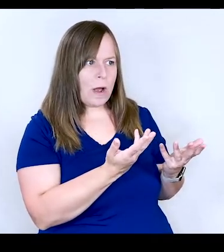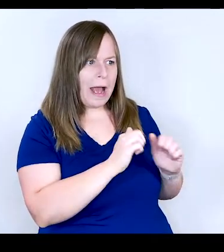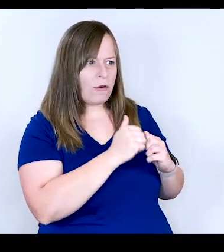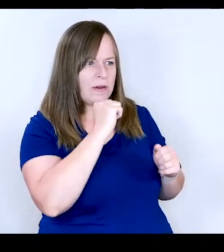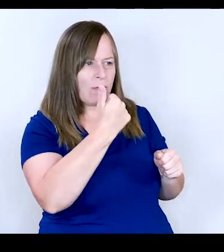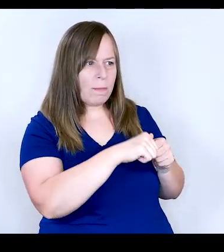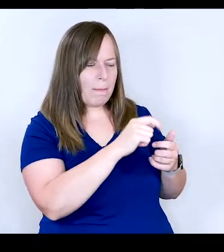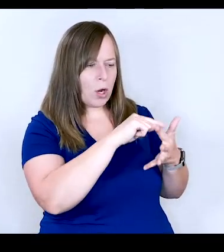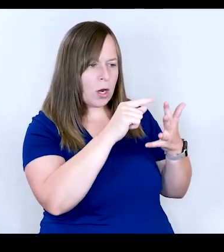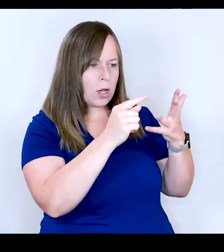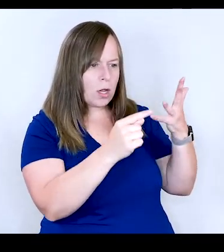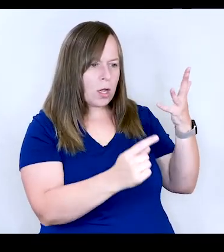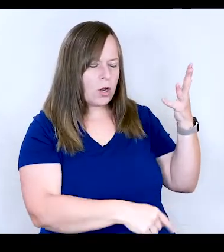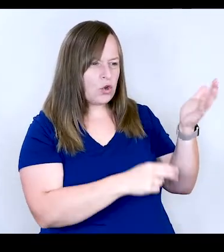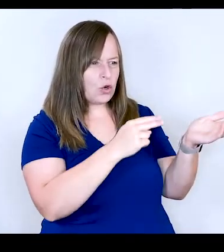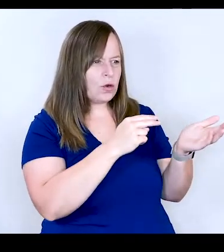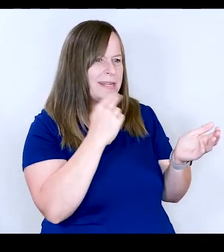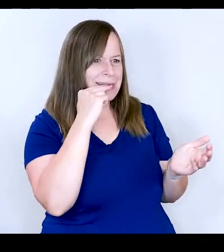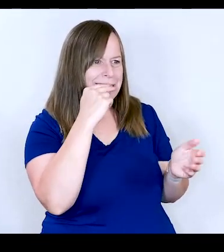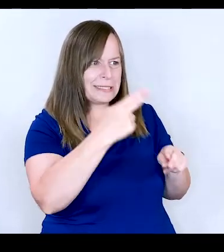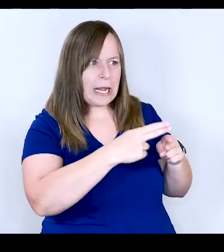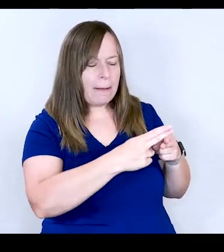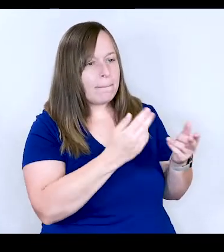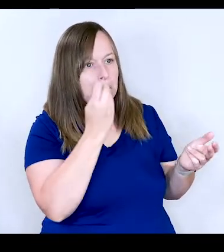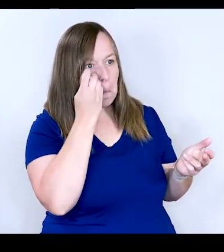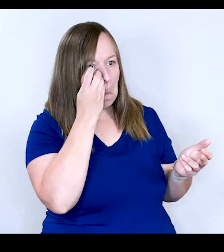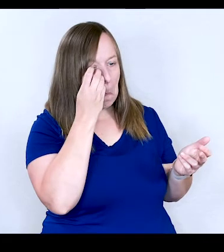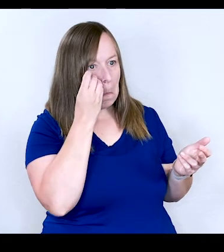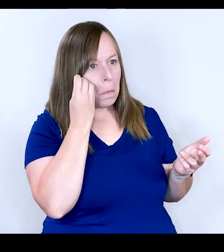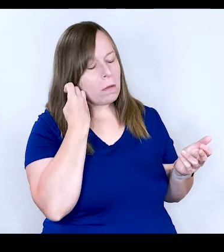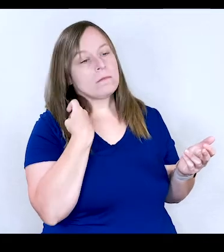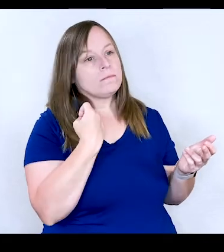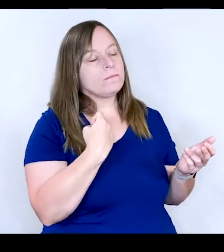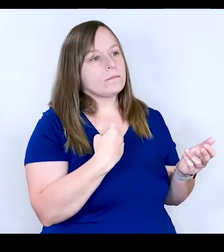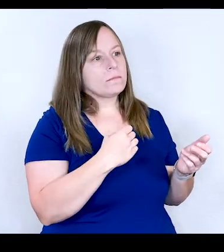don't remember your niece's name?" All right, you know, or "Are you doing